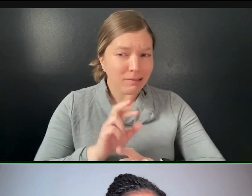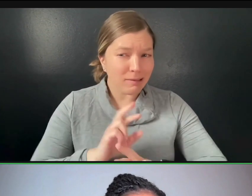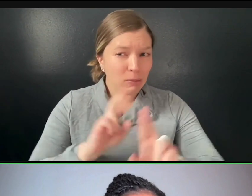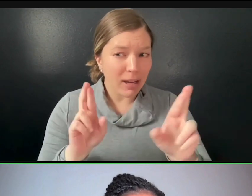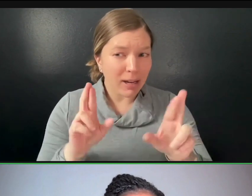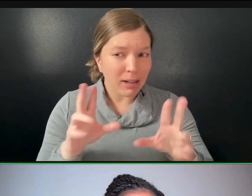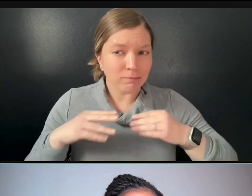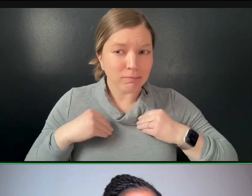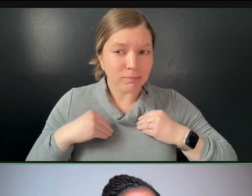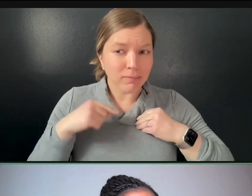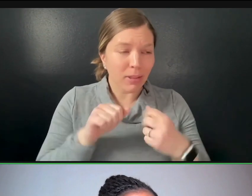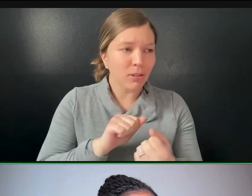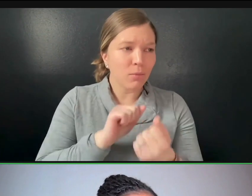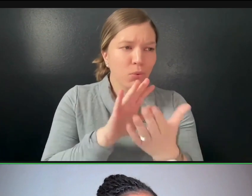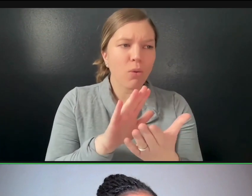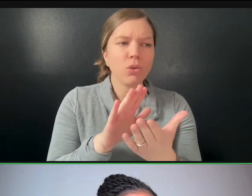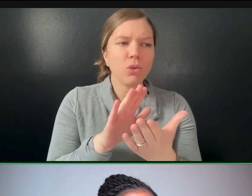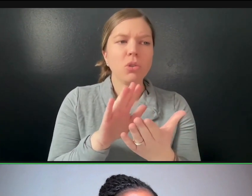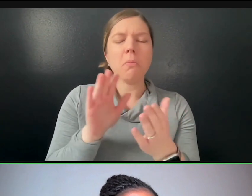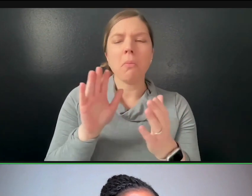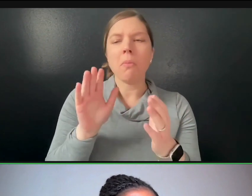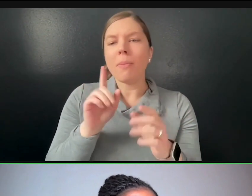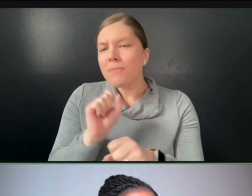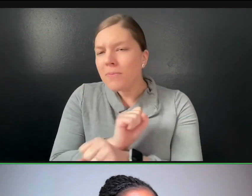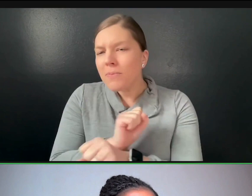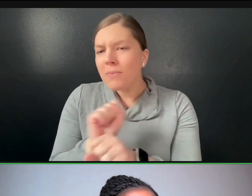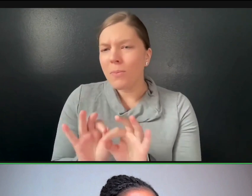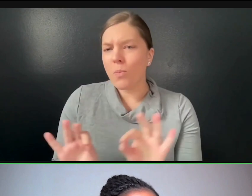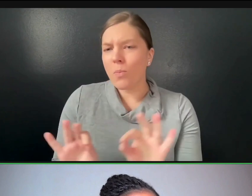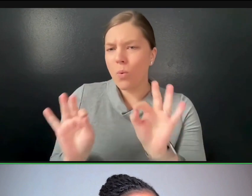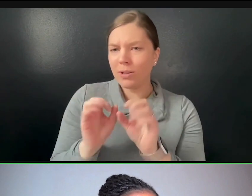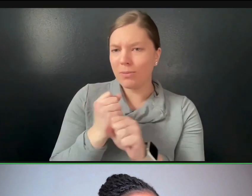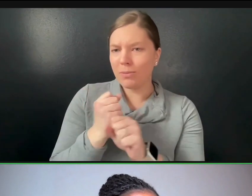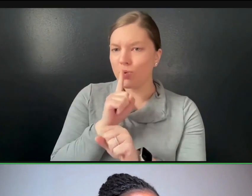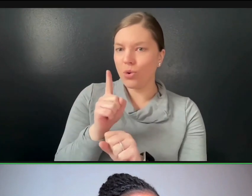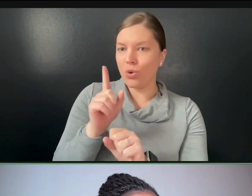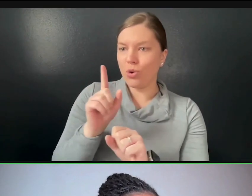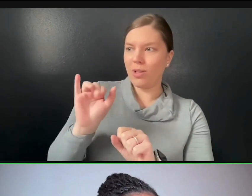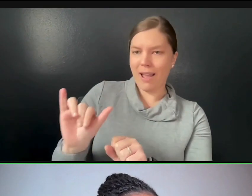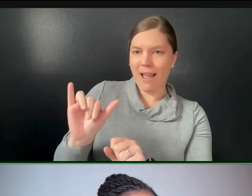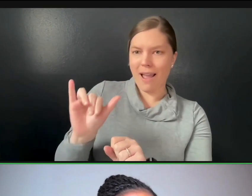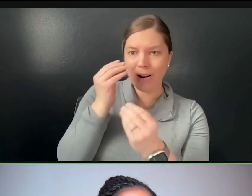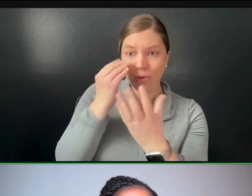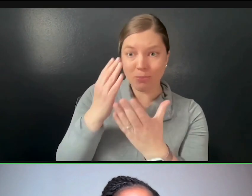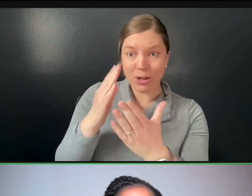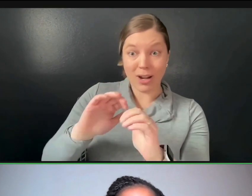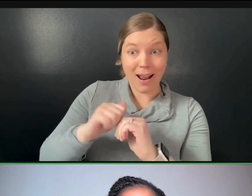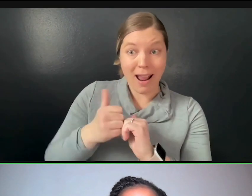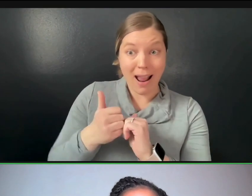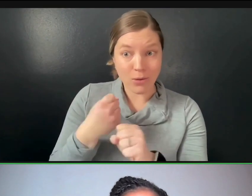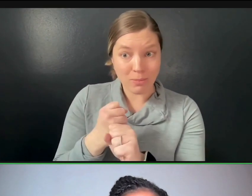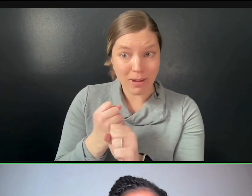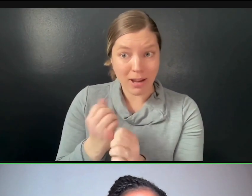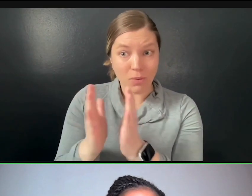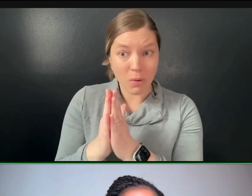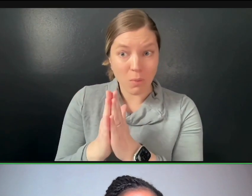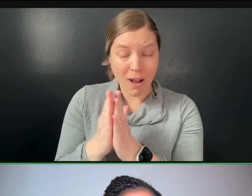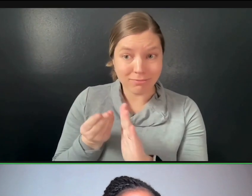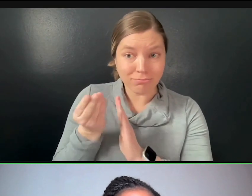the accommodations. If your institution is not ready to accept this type of approach, it is important that you